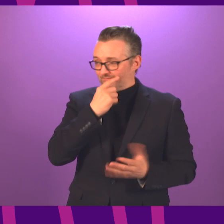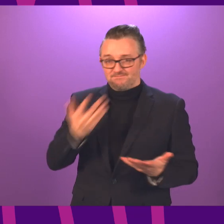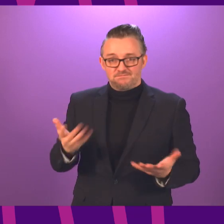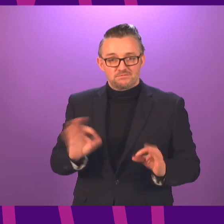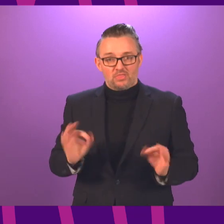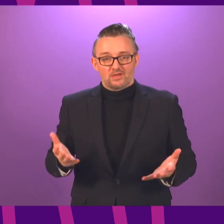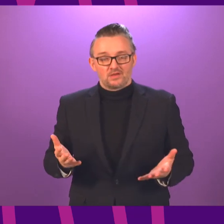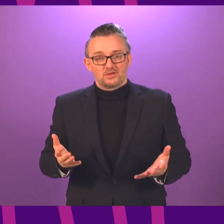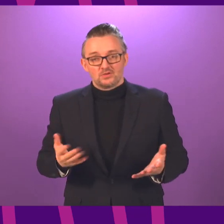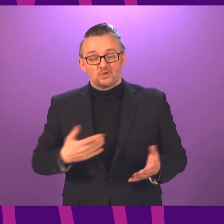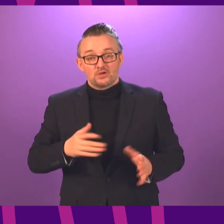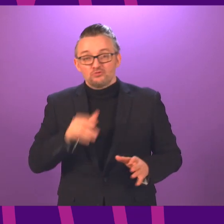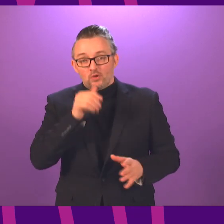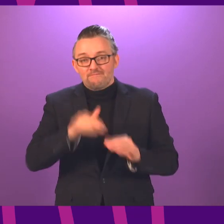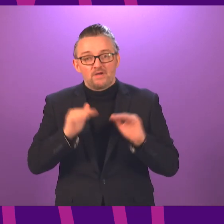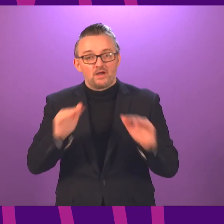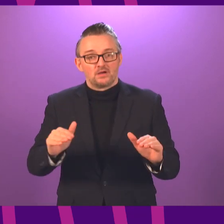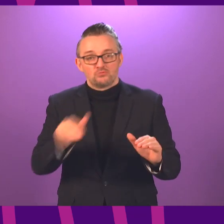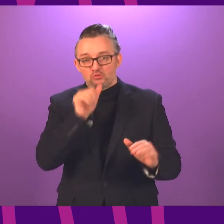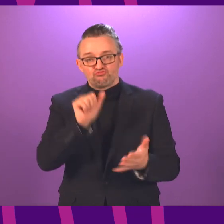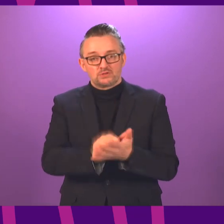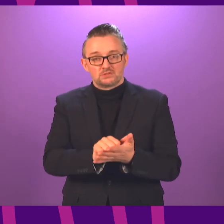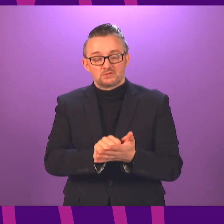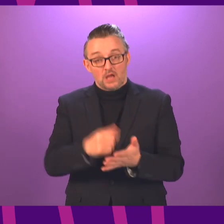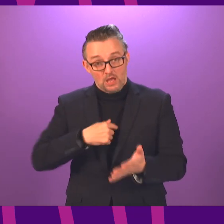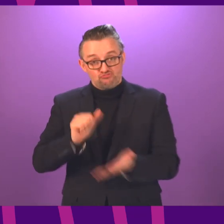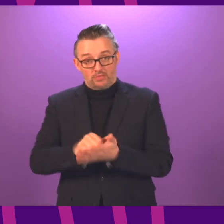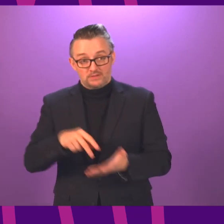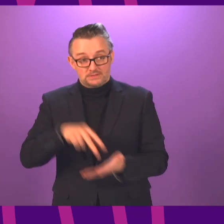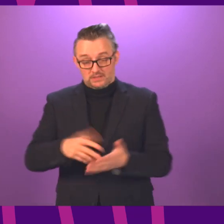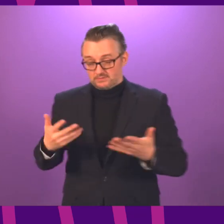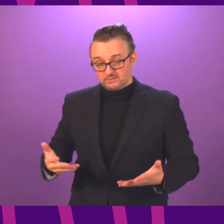at all, and I do not think that that is fair to people.